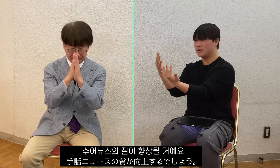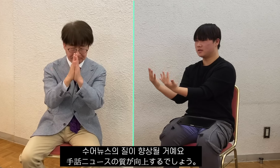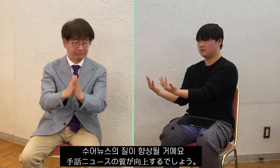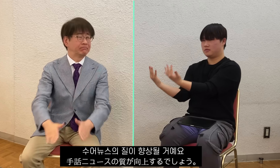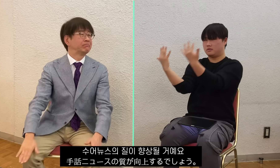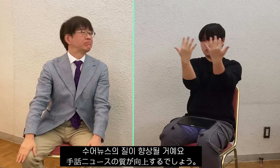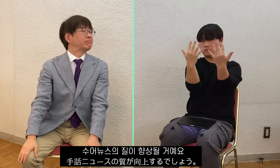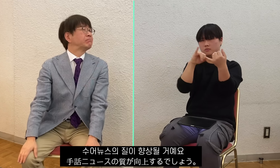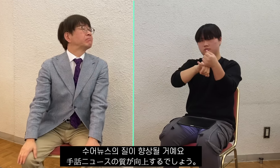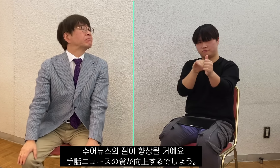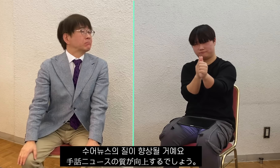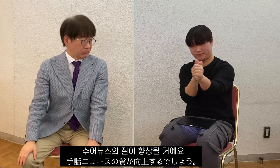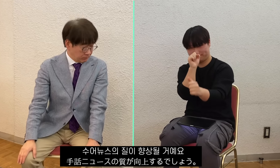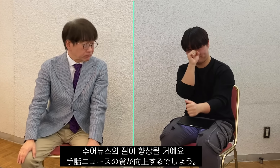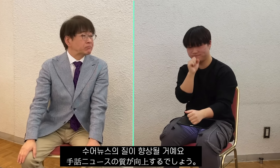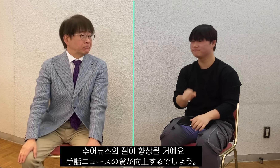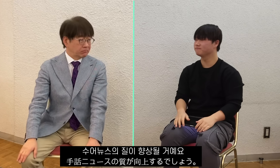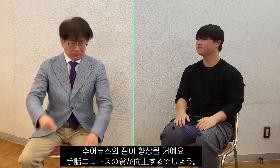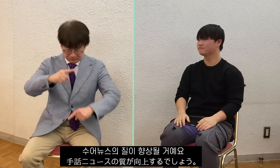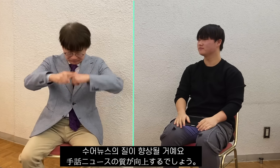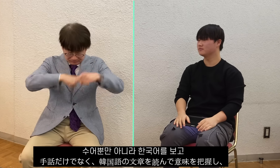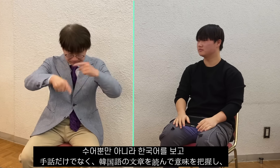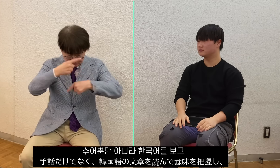the quality of sign language news will improve.